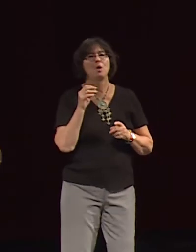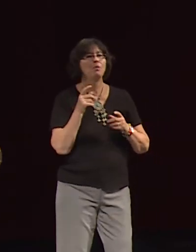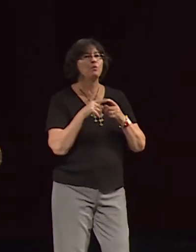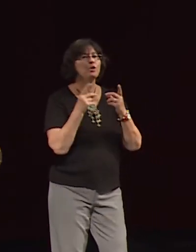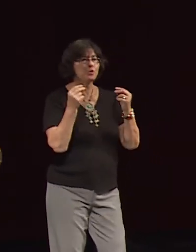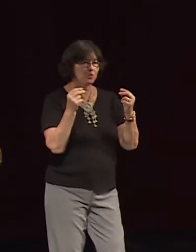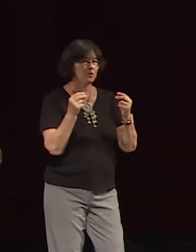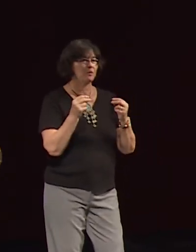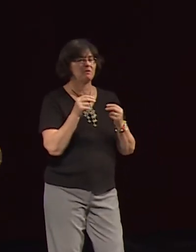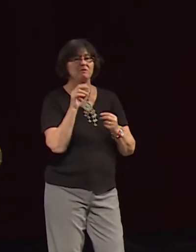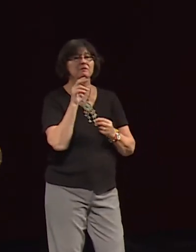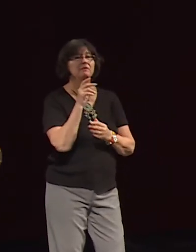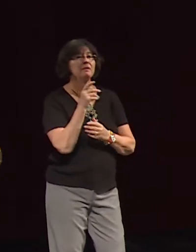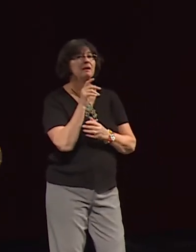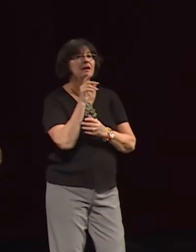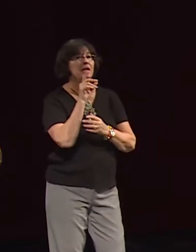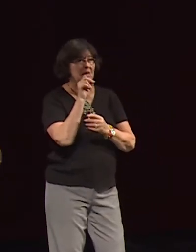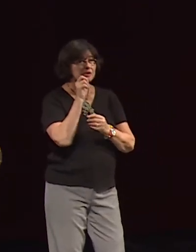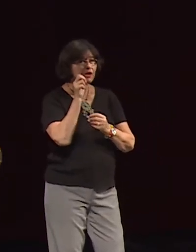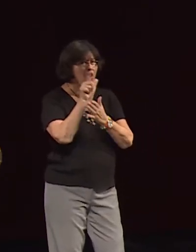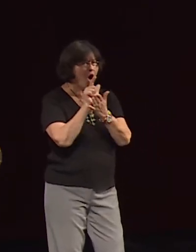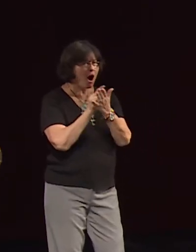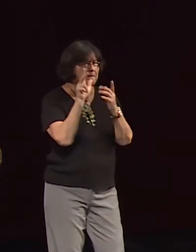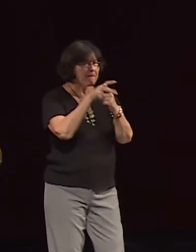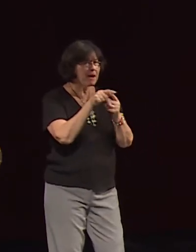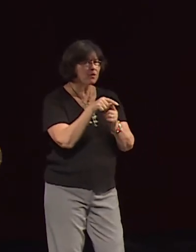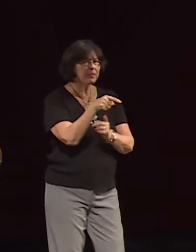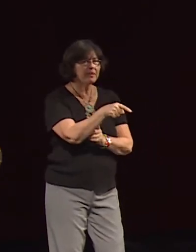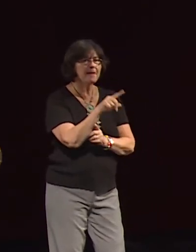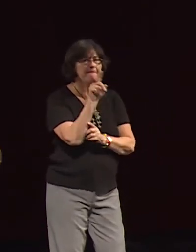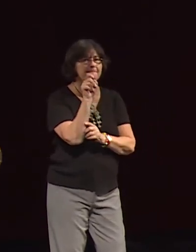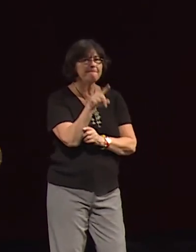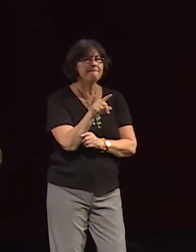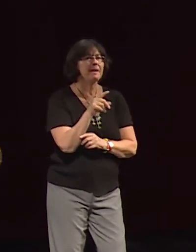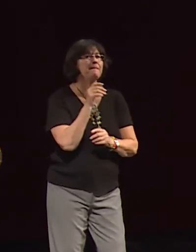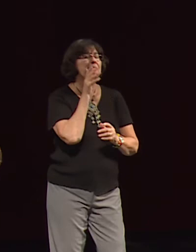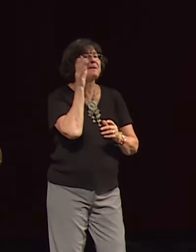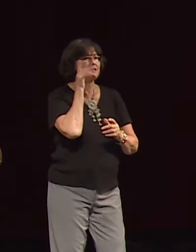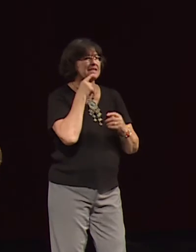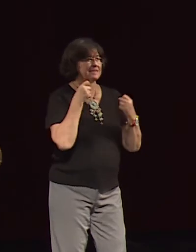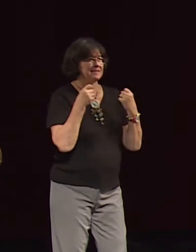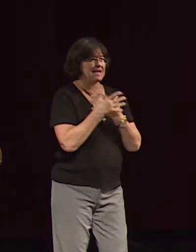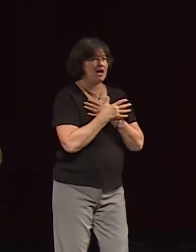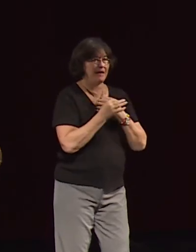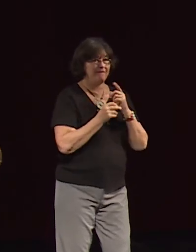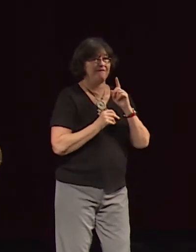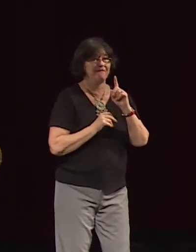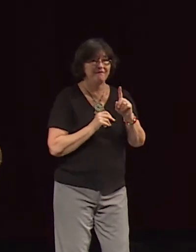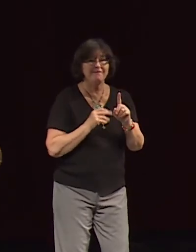what is happening there, um... the conversation is, does the law apply to them?